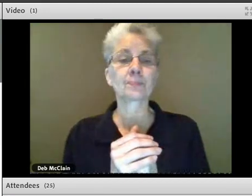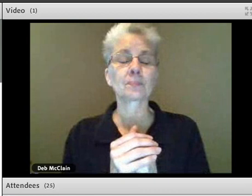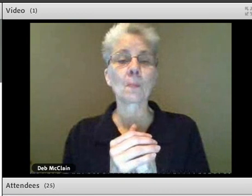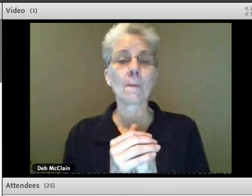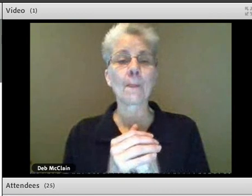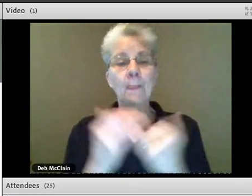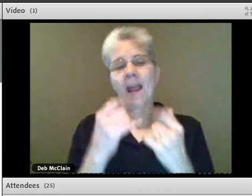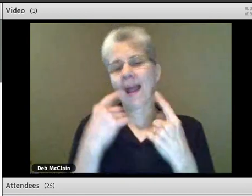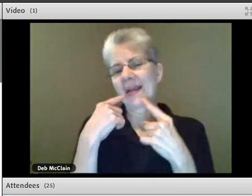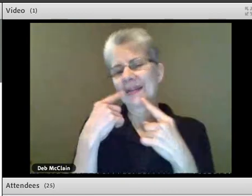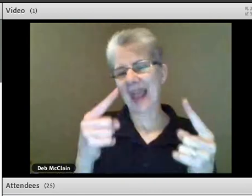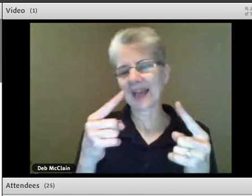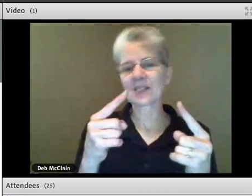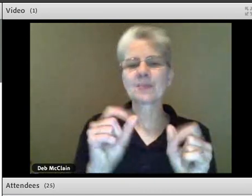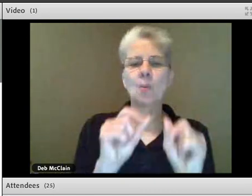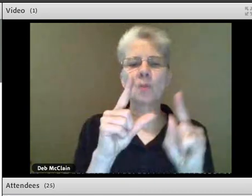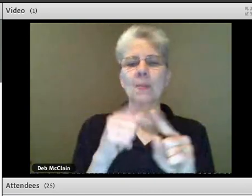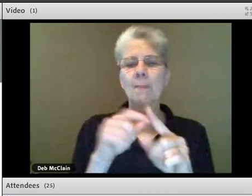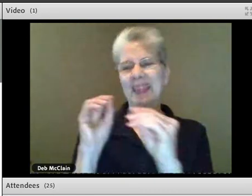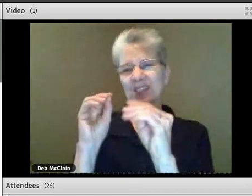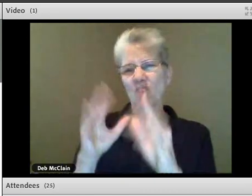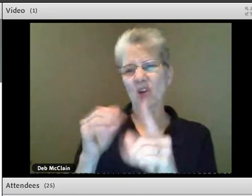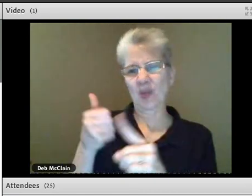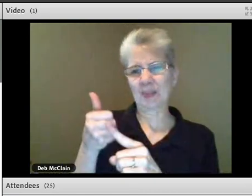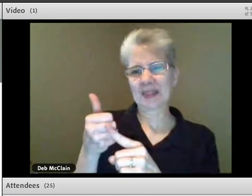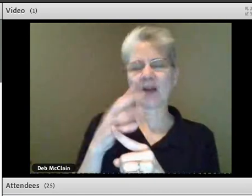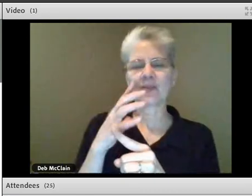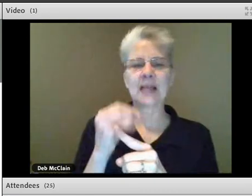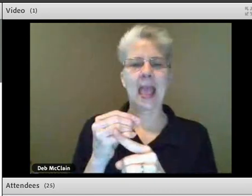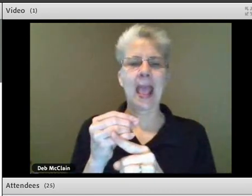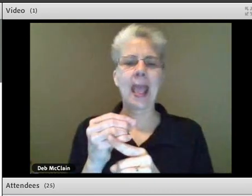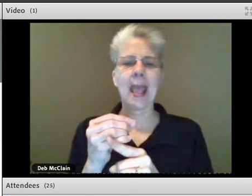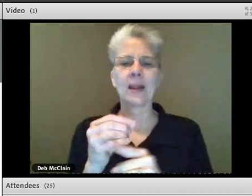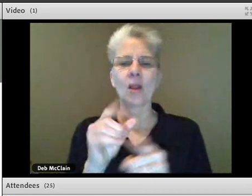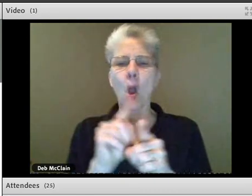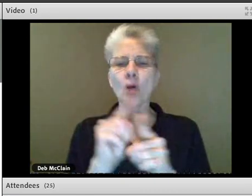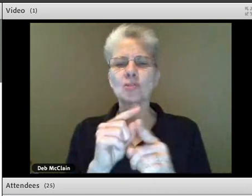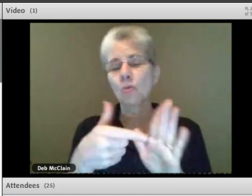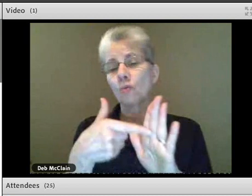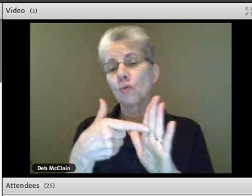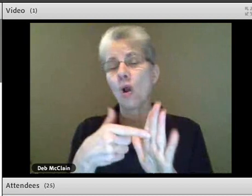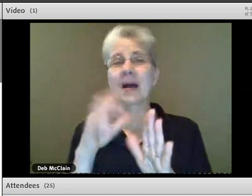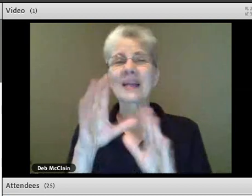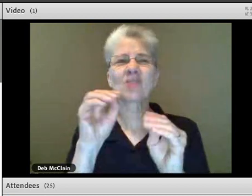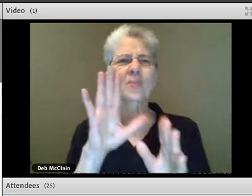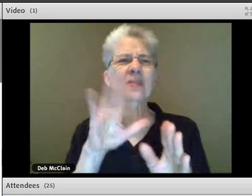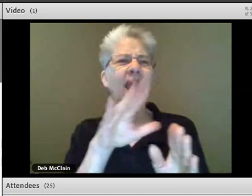Announcements are usually posted by instructor, and they're driven for, like, a call to action, so an instructor would say, "Hey, everyone, we need everyone